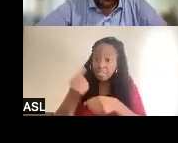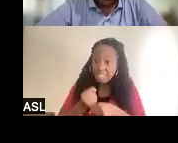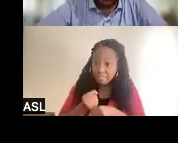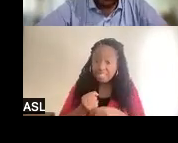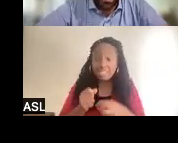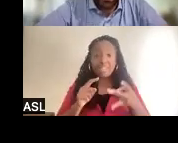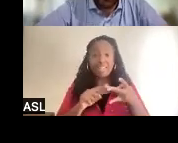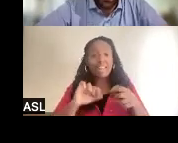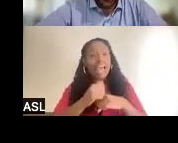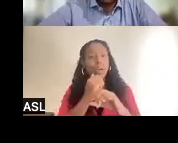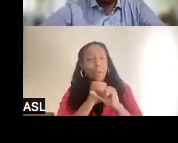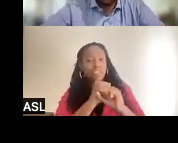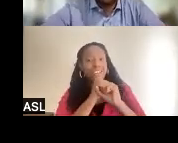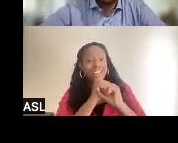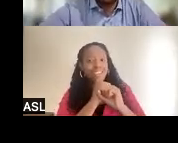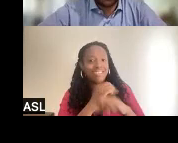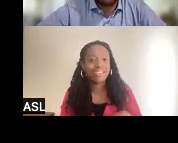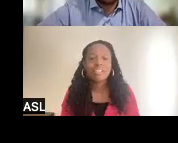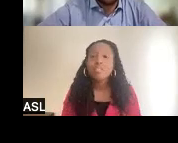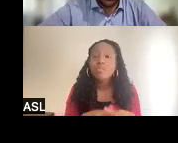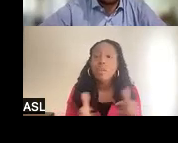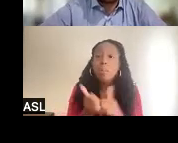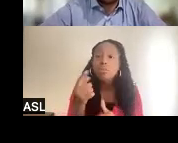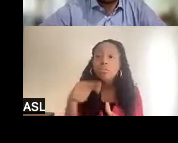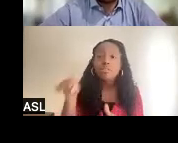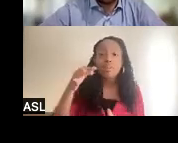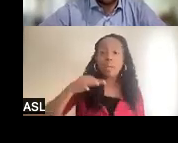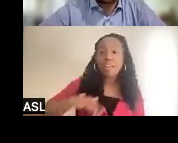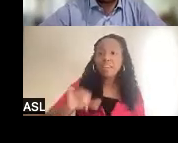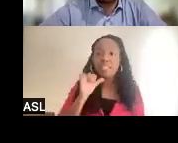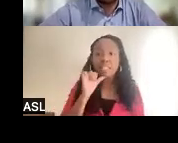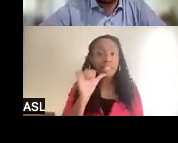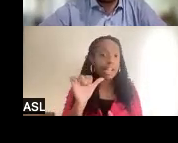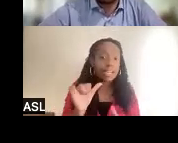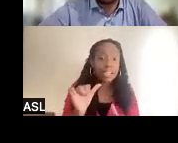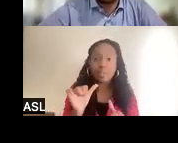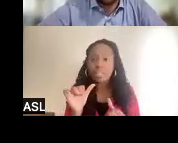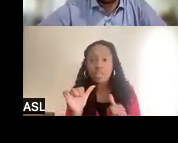them right most of these benefits are not going to come into existence for people until their child